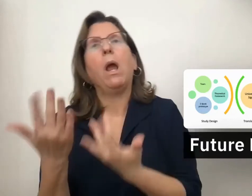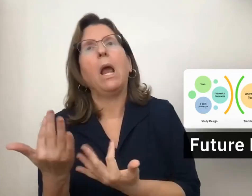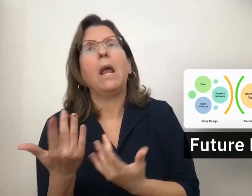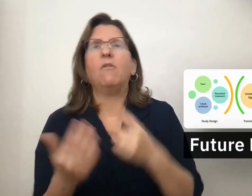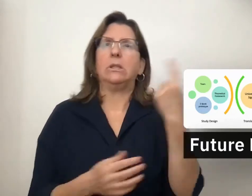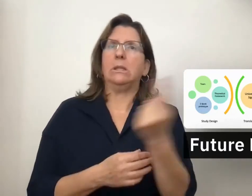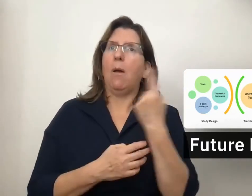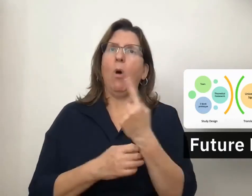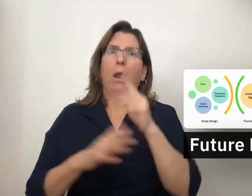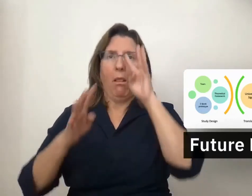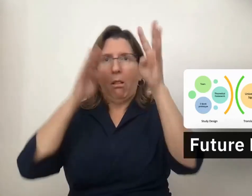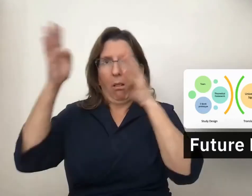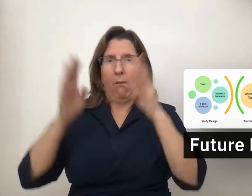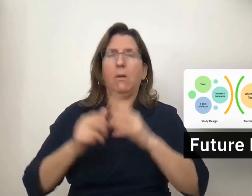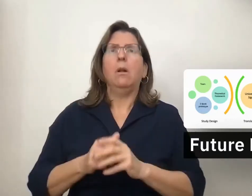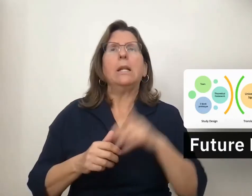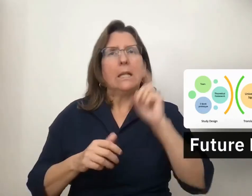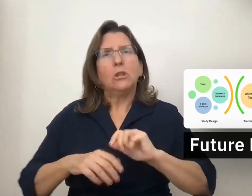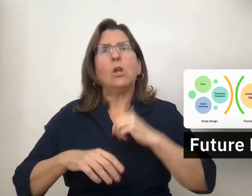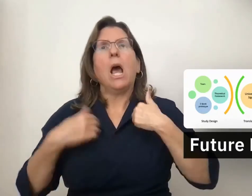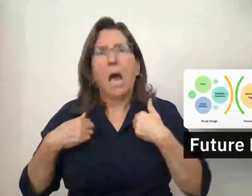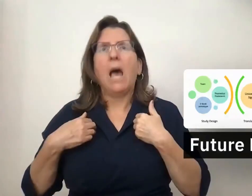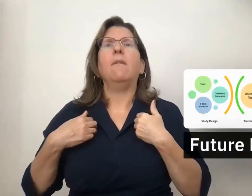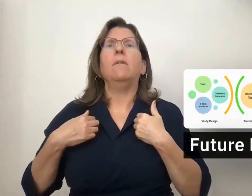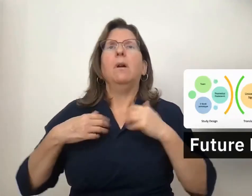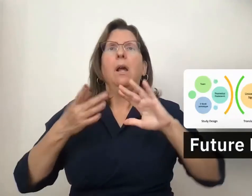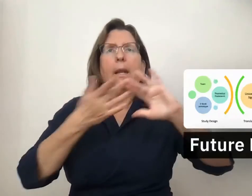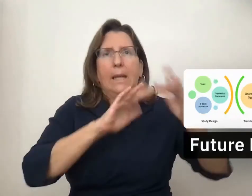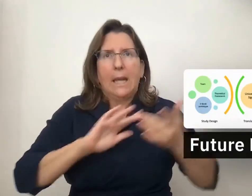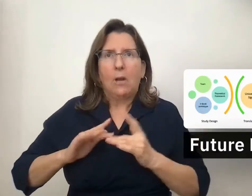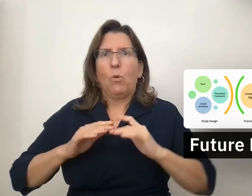A group of learners should not be left behind, left wanting.